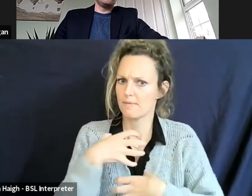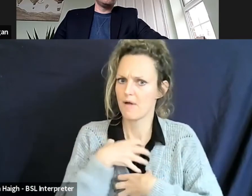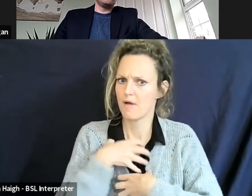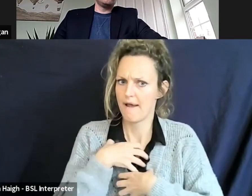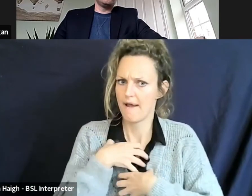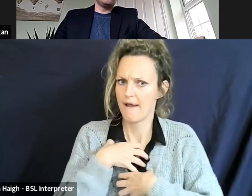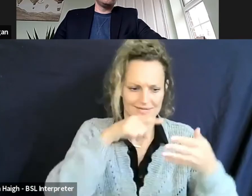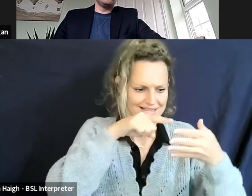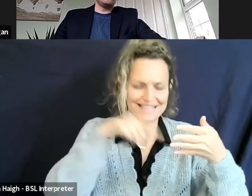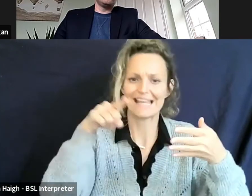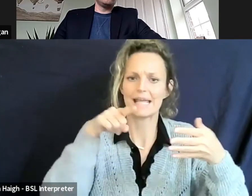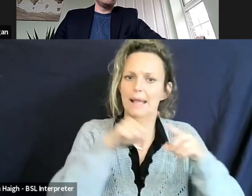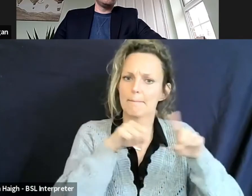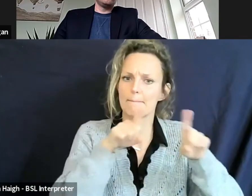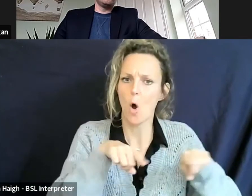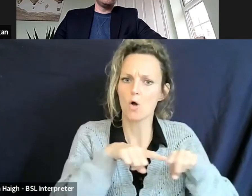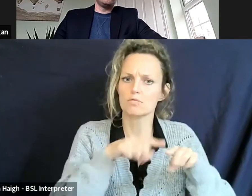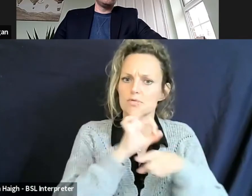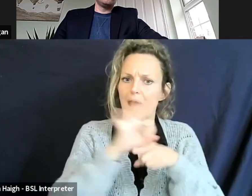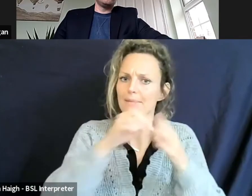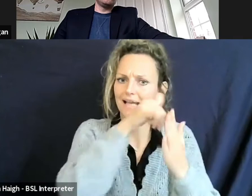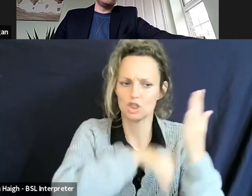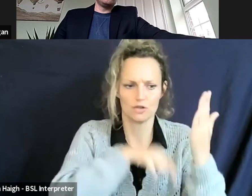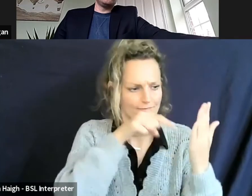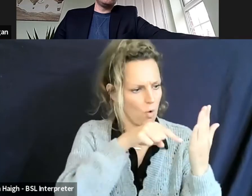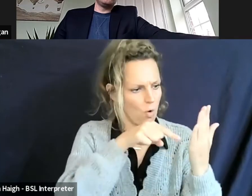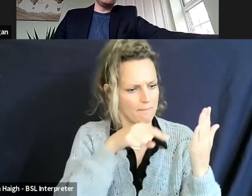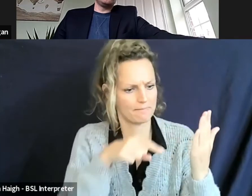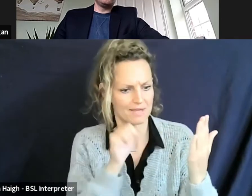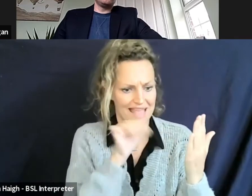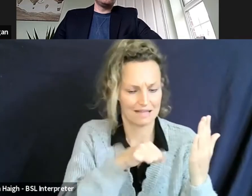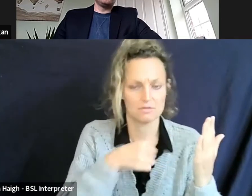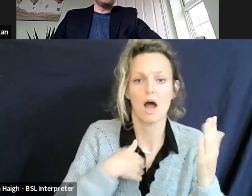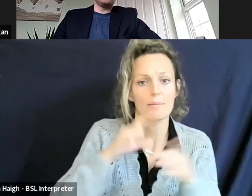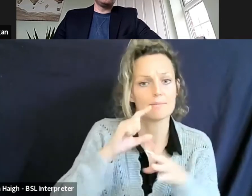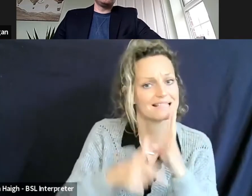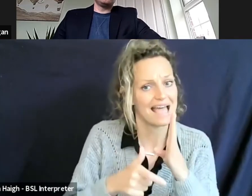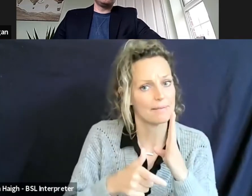So all I want to say to people out there, HMRC is a brilliant place to work.